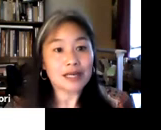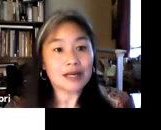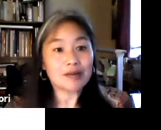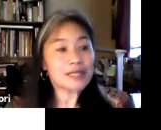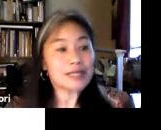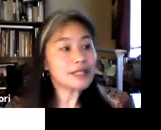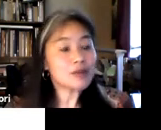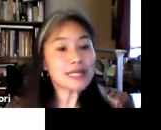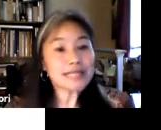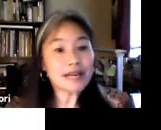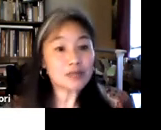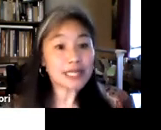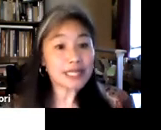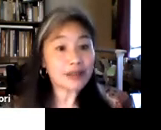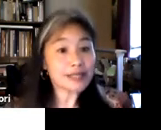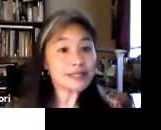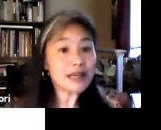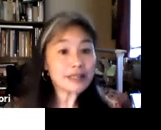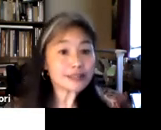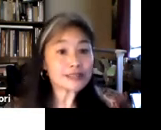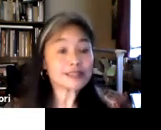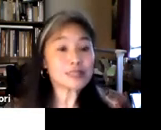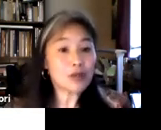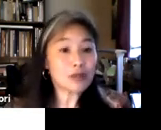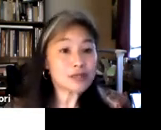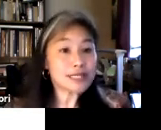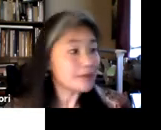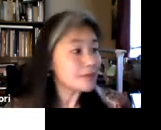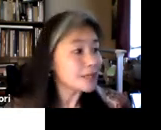called a block manager. So her job was to be a liaison between